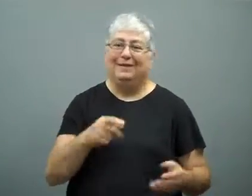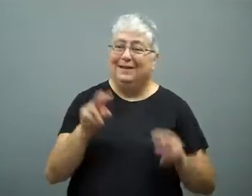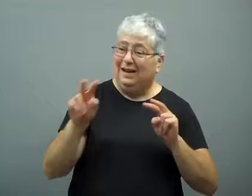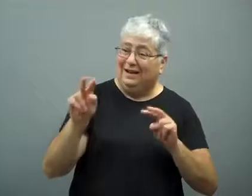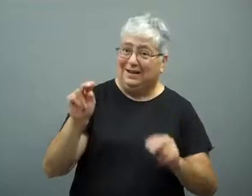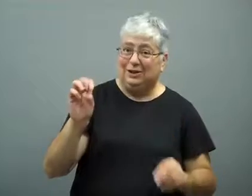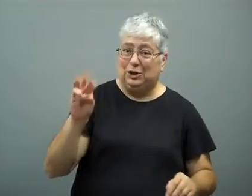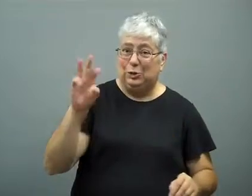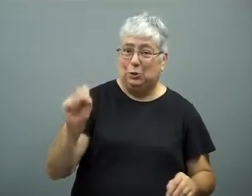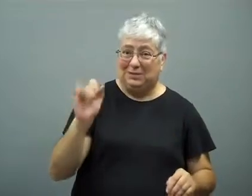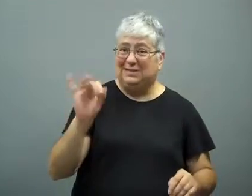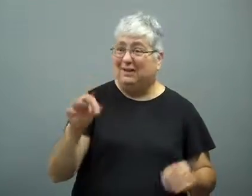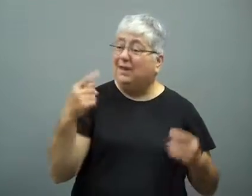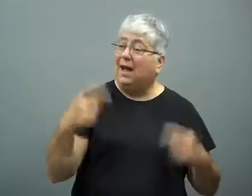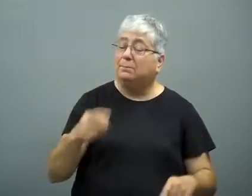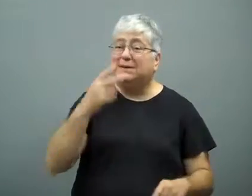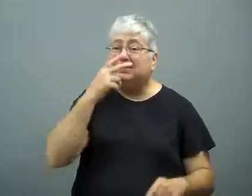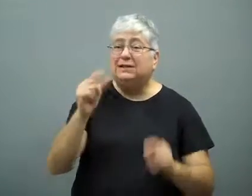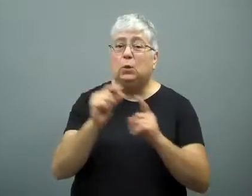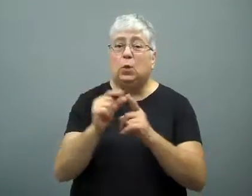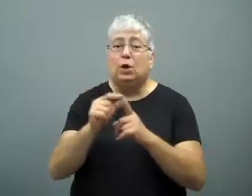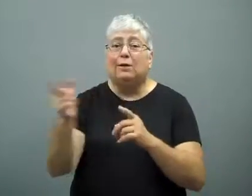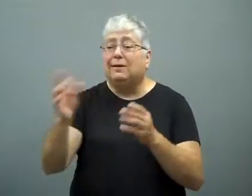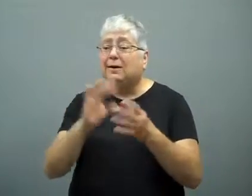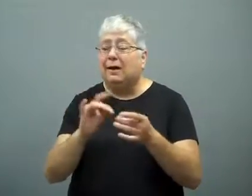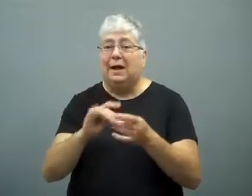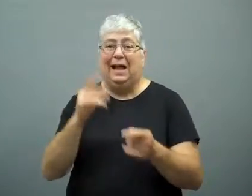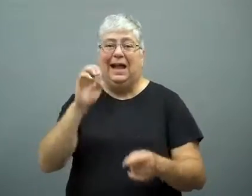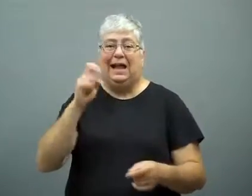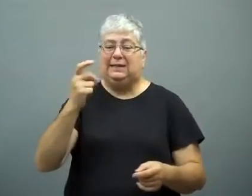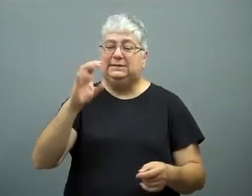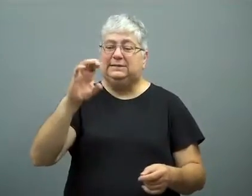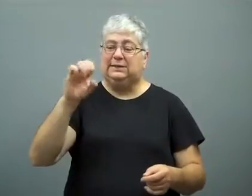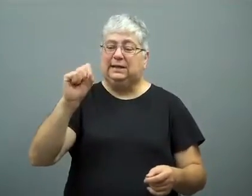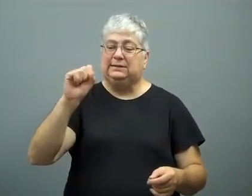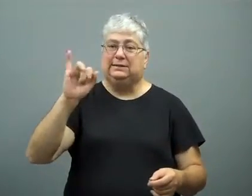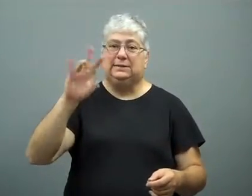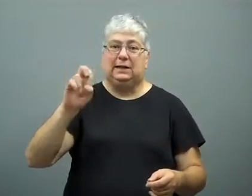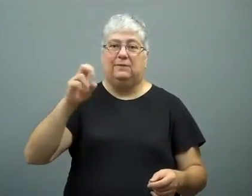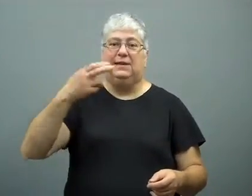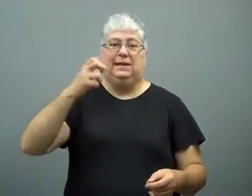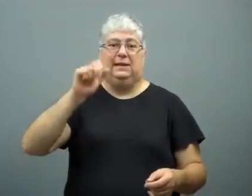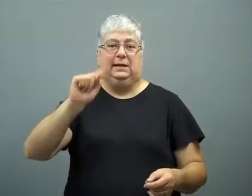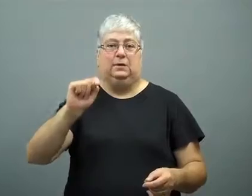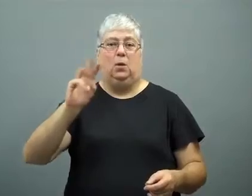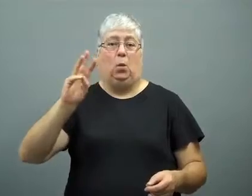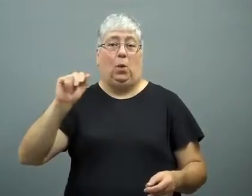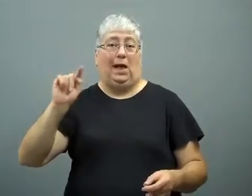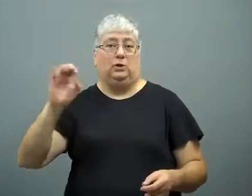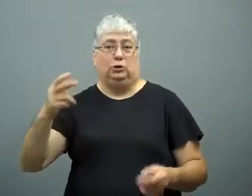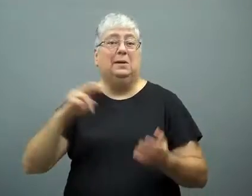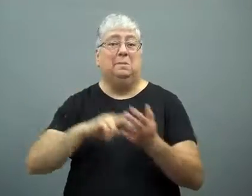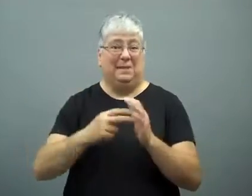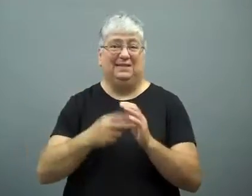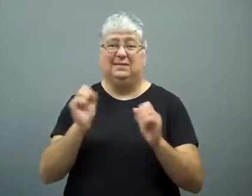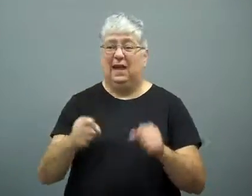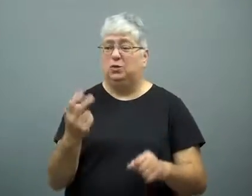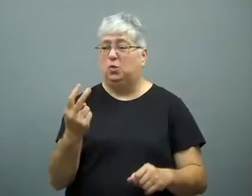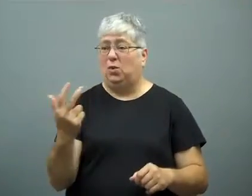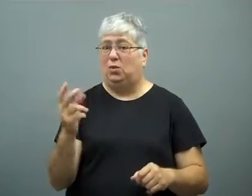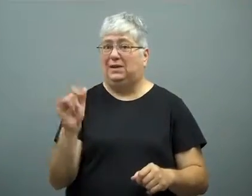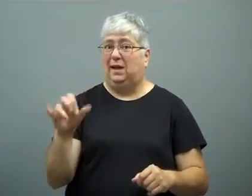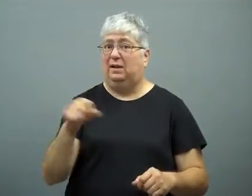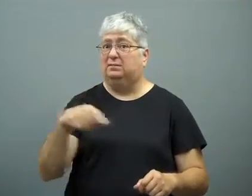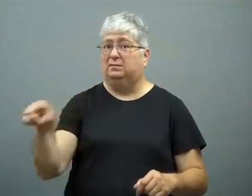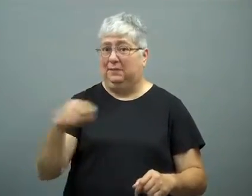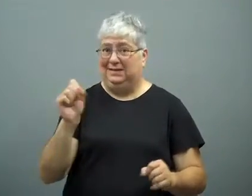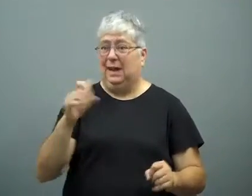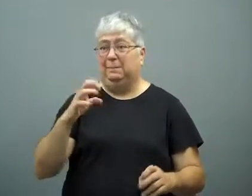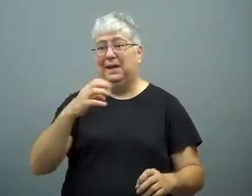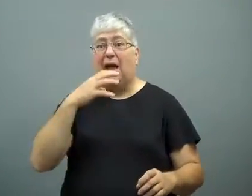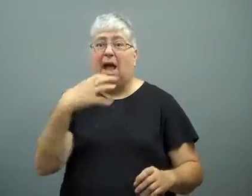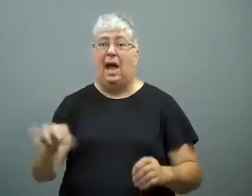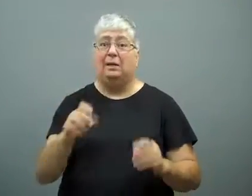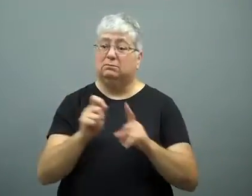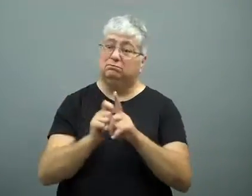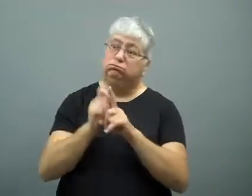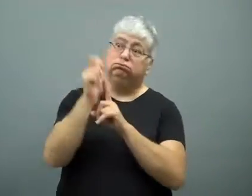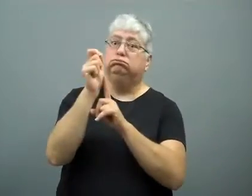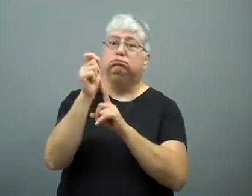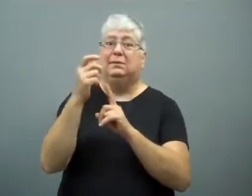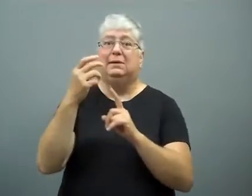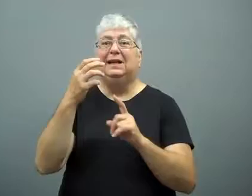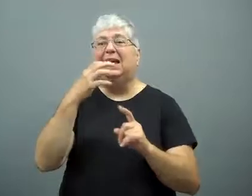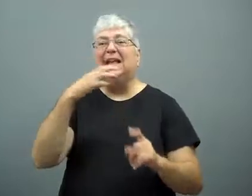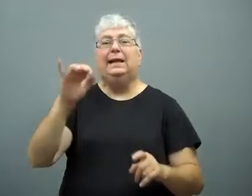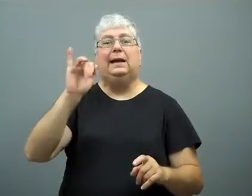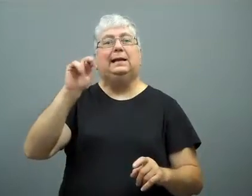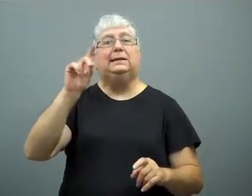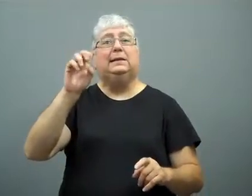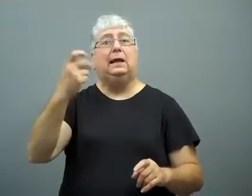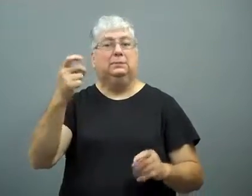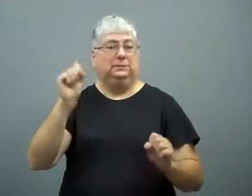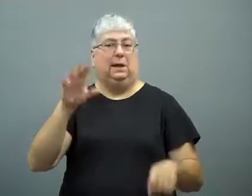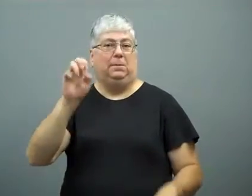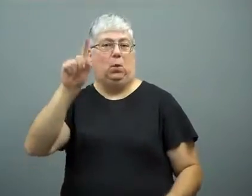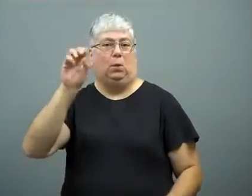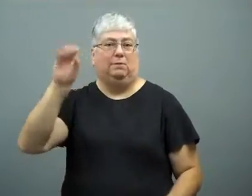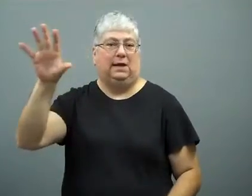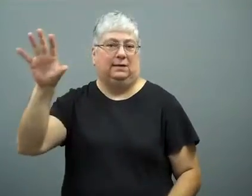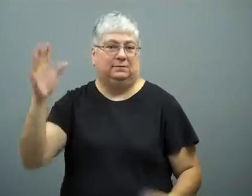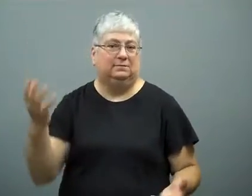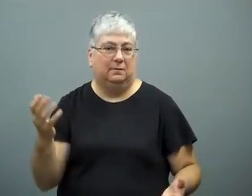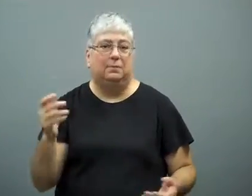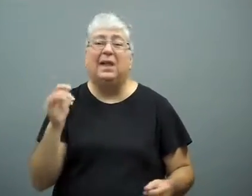If you see the words, "Excessive Heat Watch" on the news,